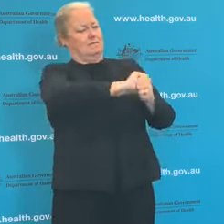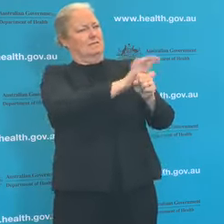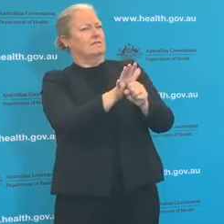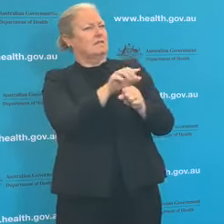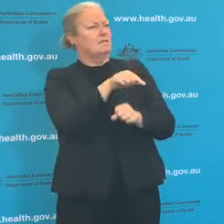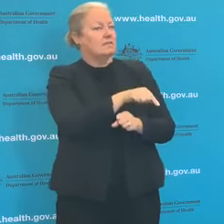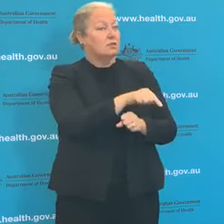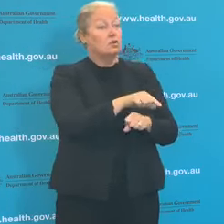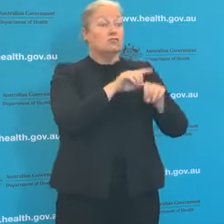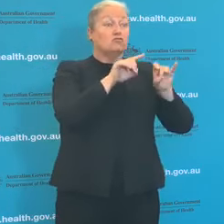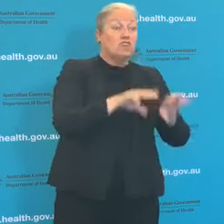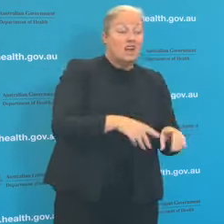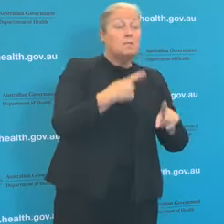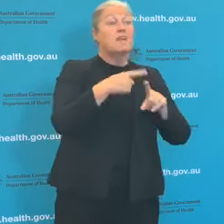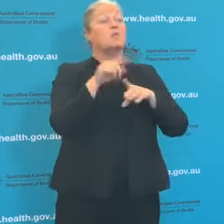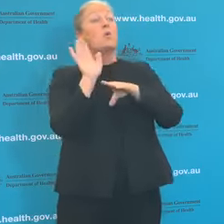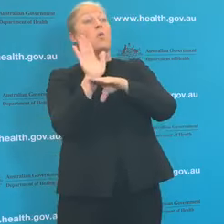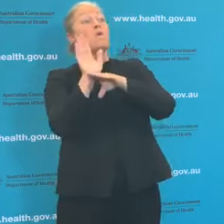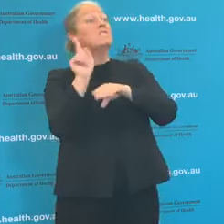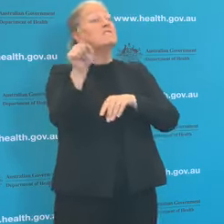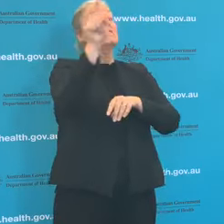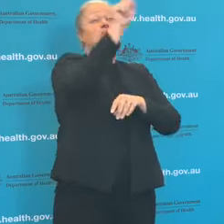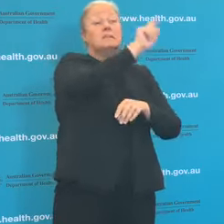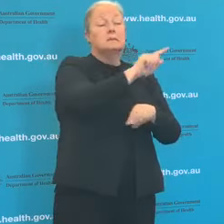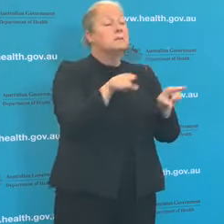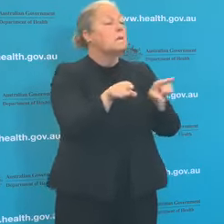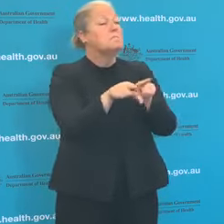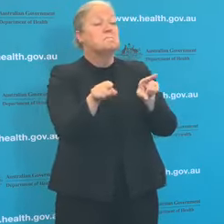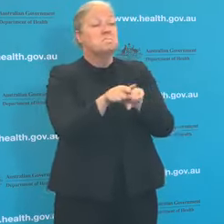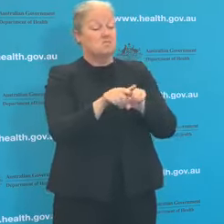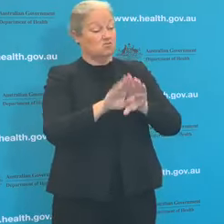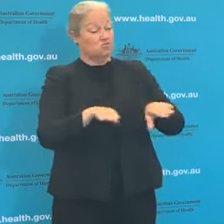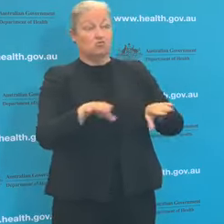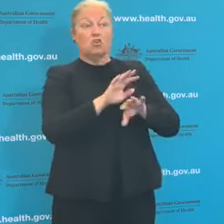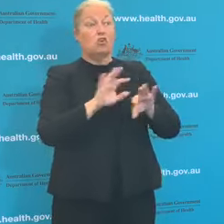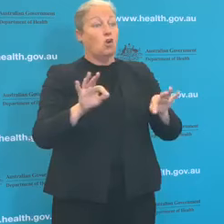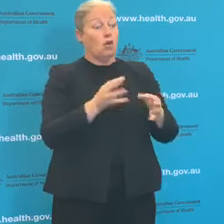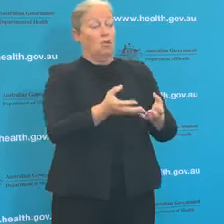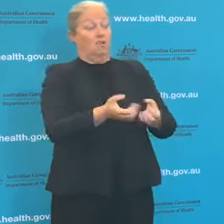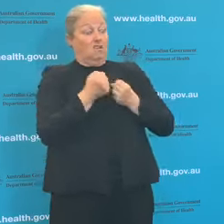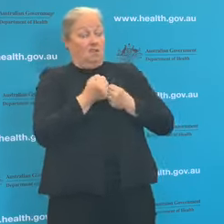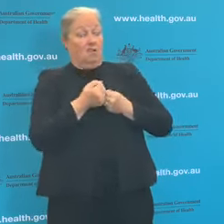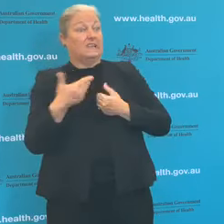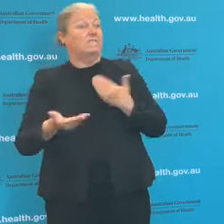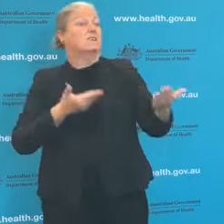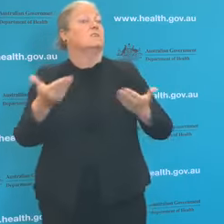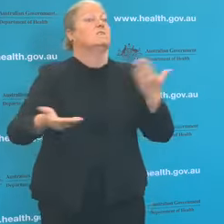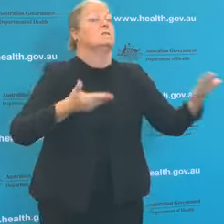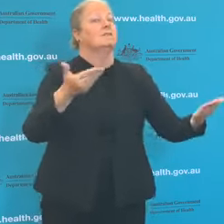Australia and in other parts of the world suggest that children are not transmitting this virus, which is a wonderful thing.